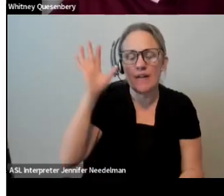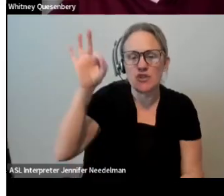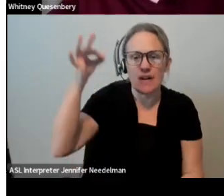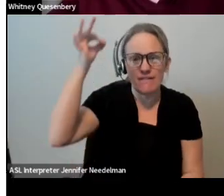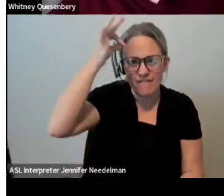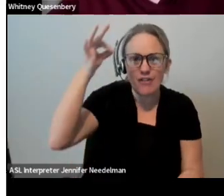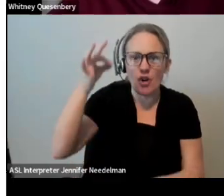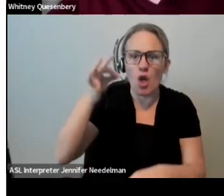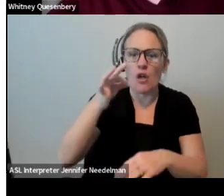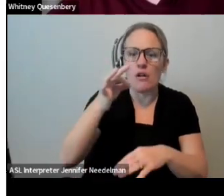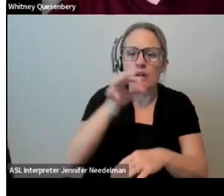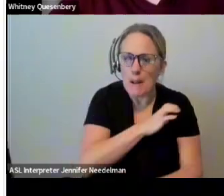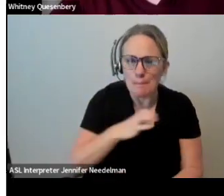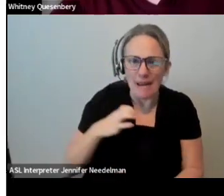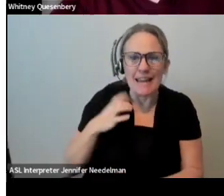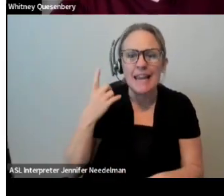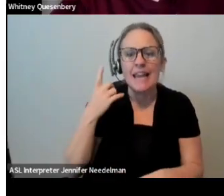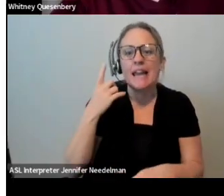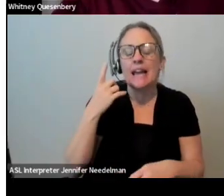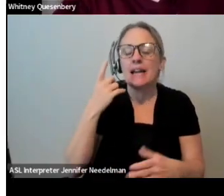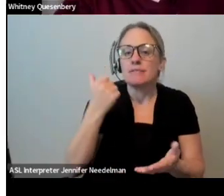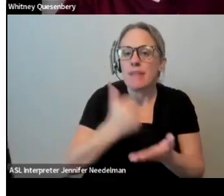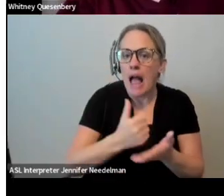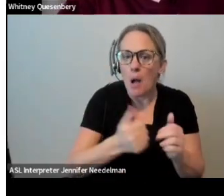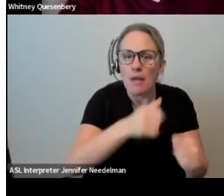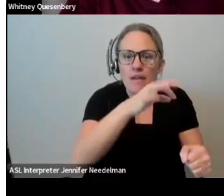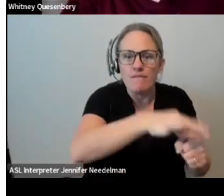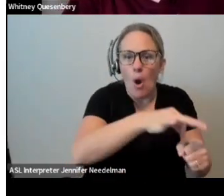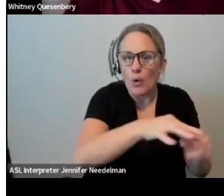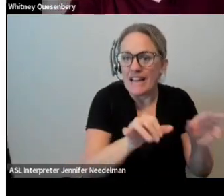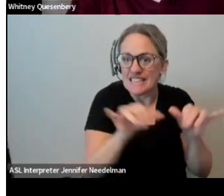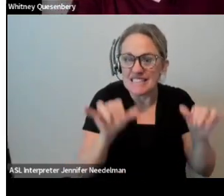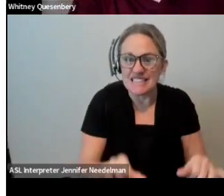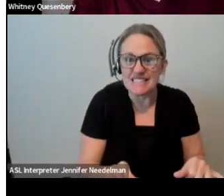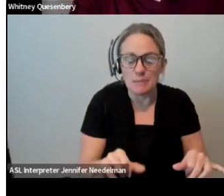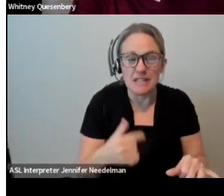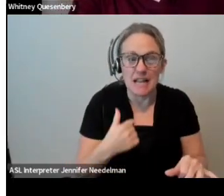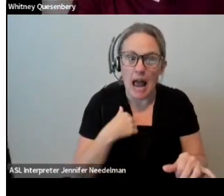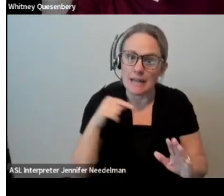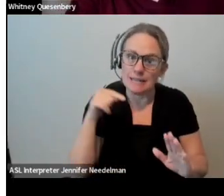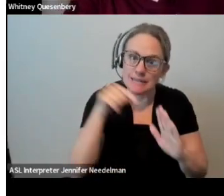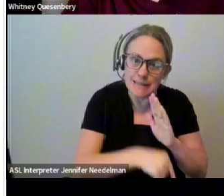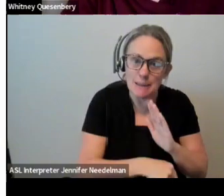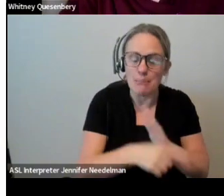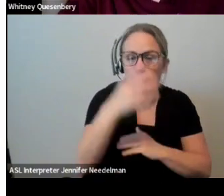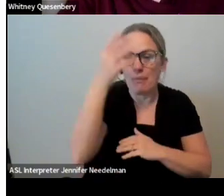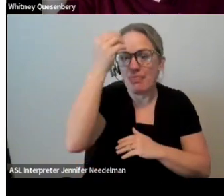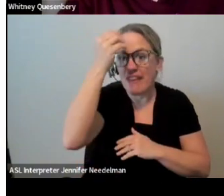and accessibility and voting systems and kind of had a very deep dive through thinking about